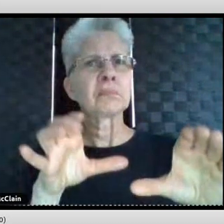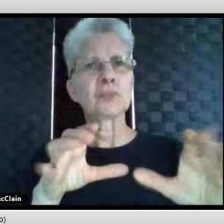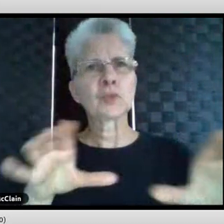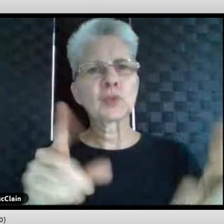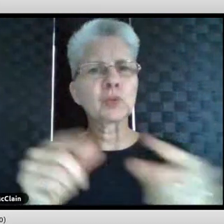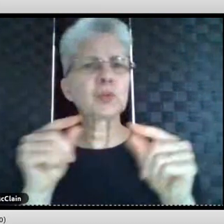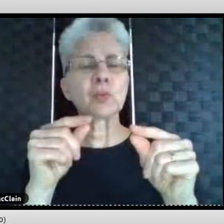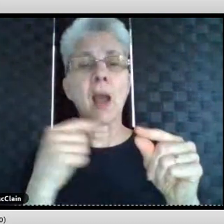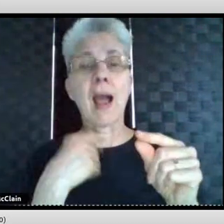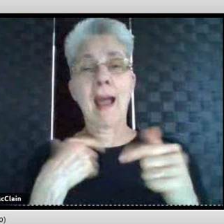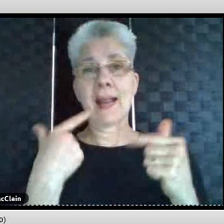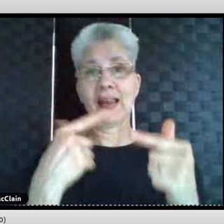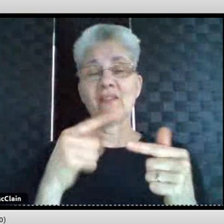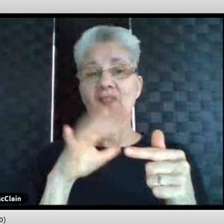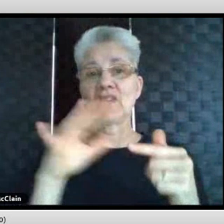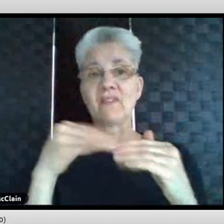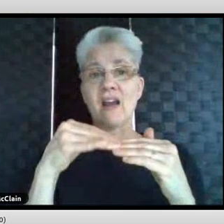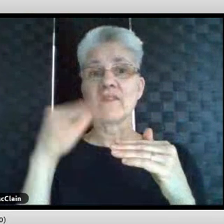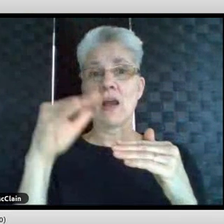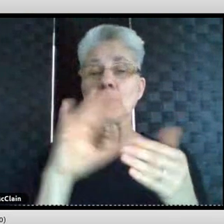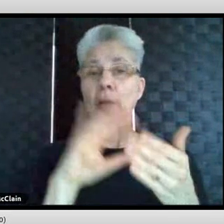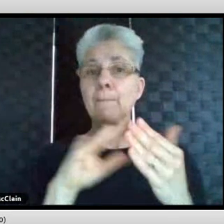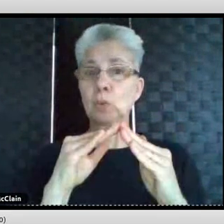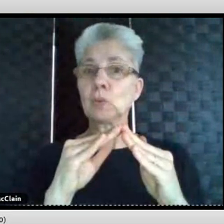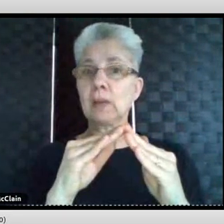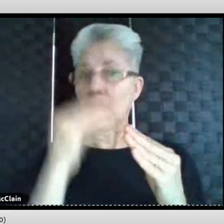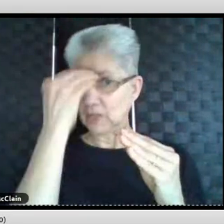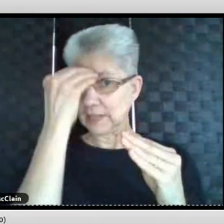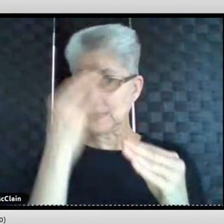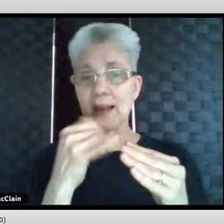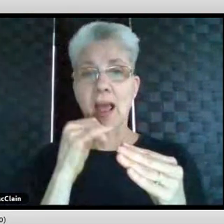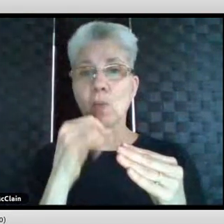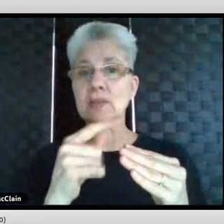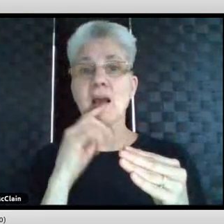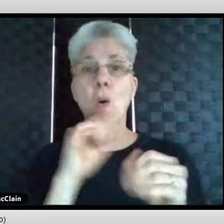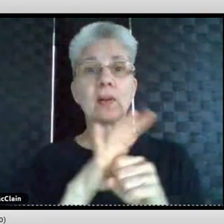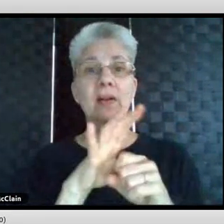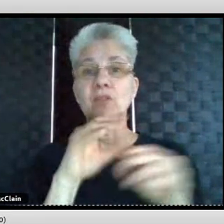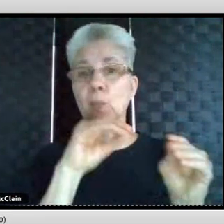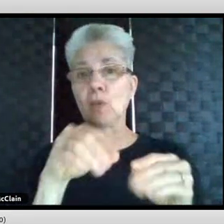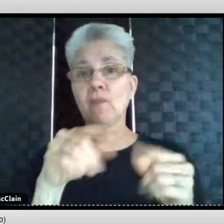I live in a 55-up community. Just saying I was not old enough to move here when I moved here.